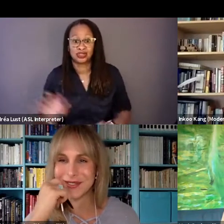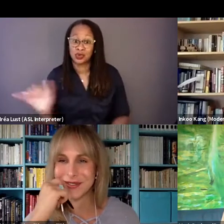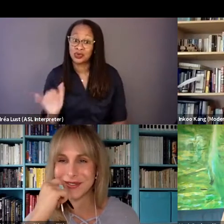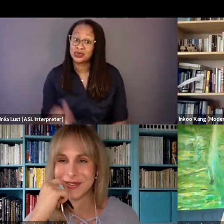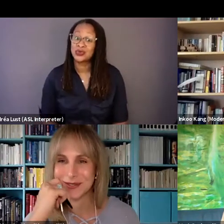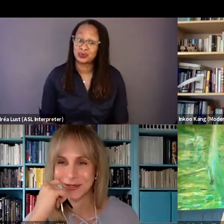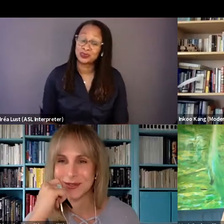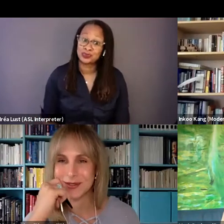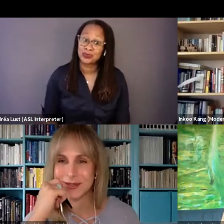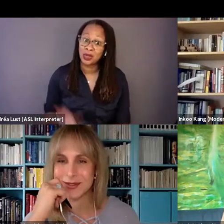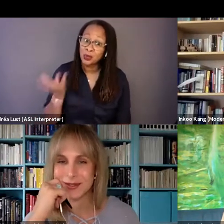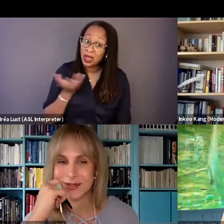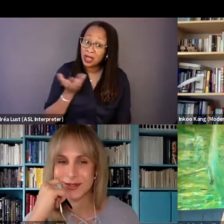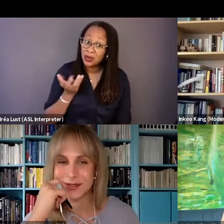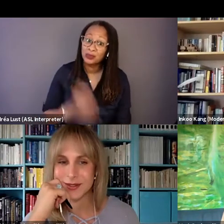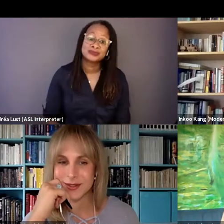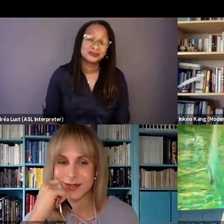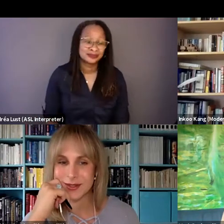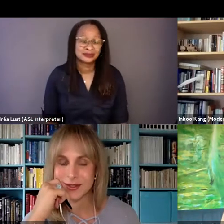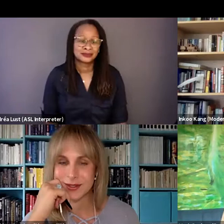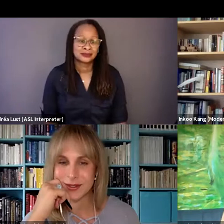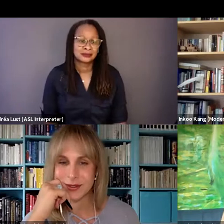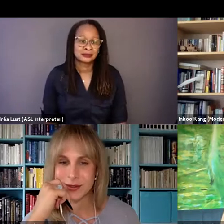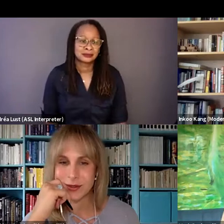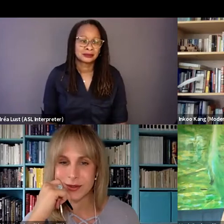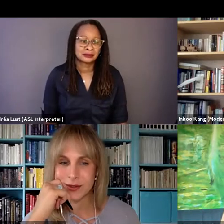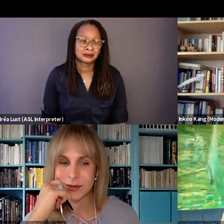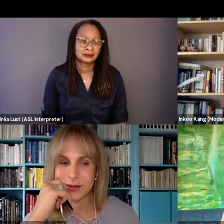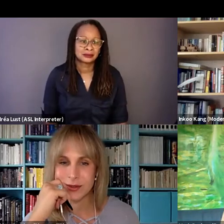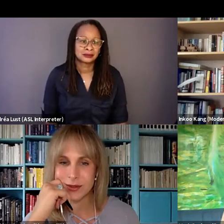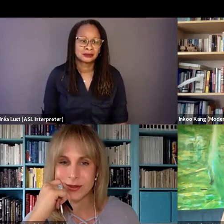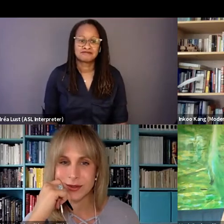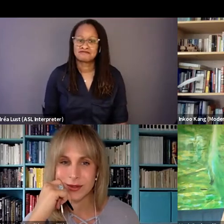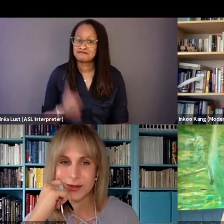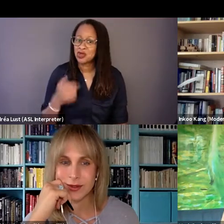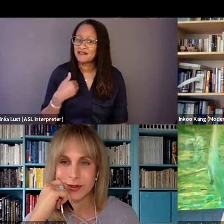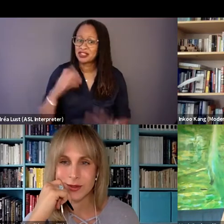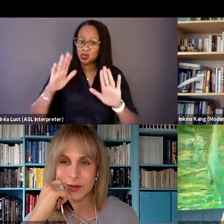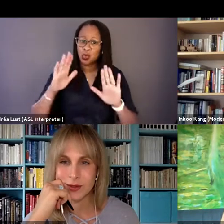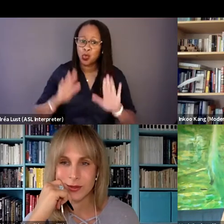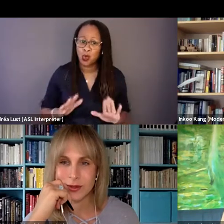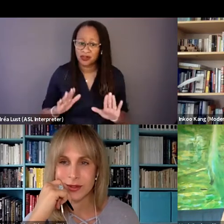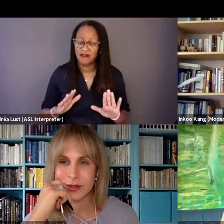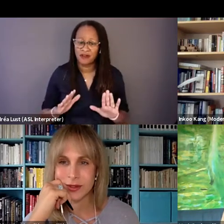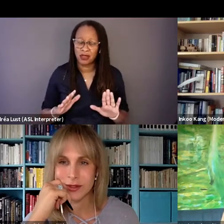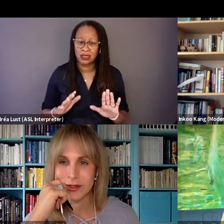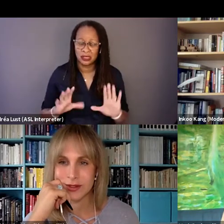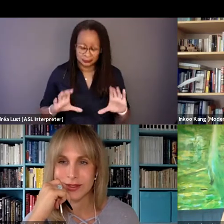Wow, you have this really wonderful treasure trove of audio recordings of her voice.